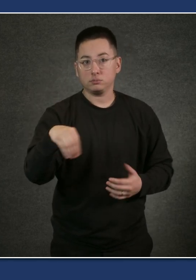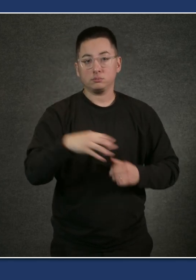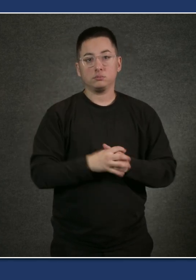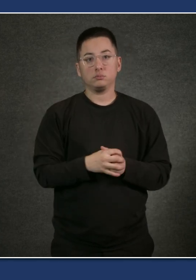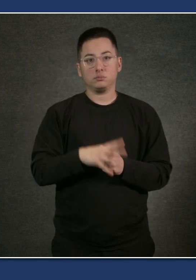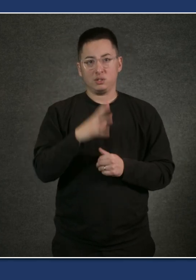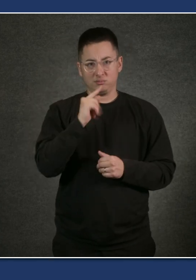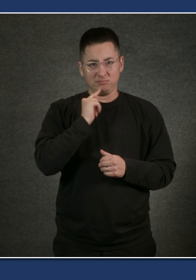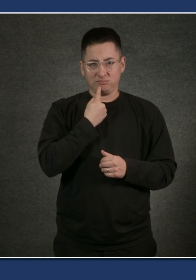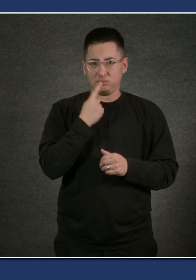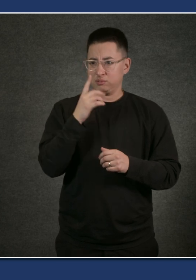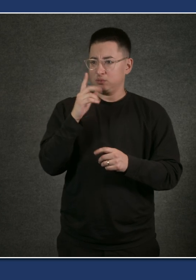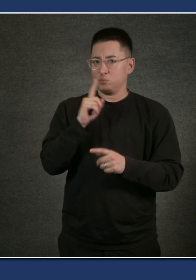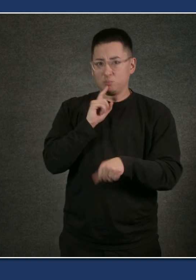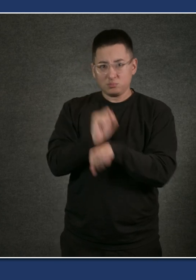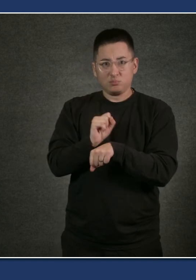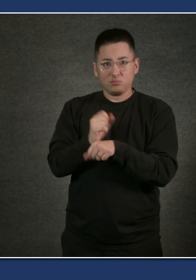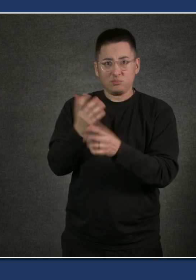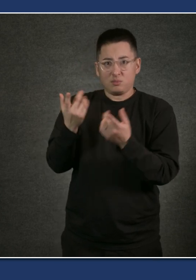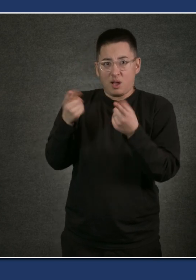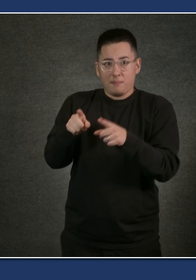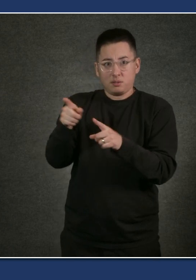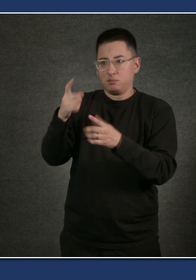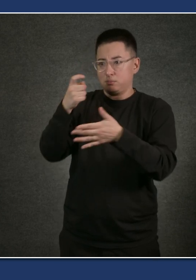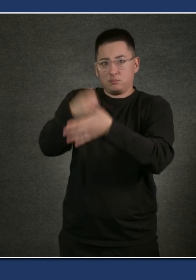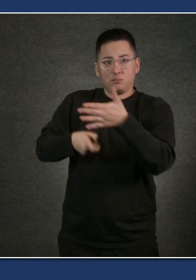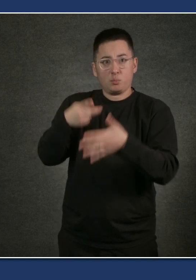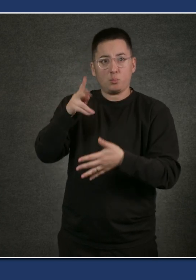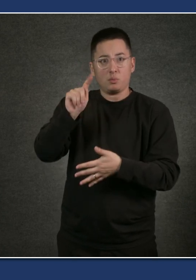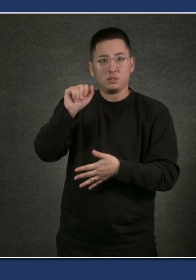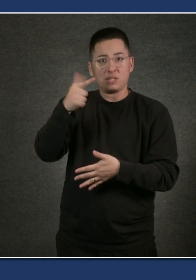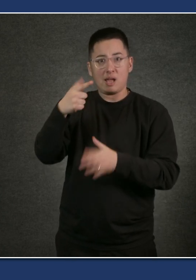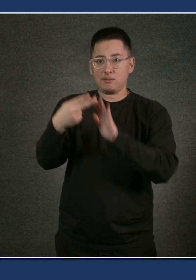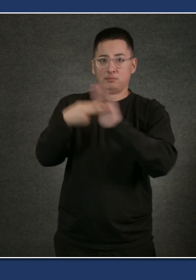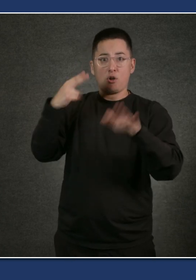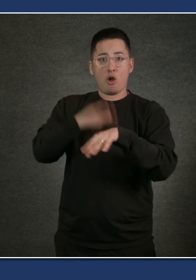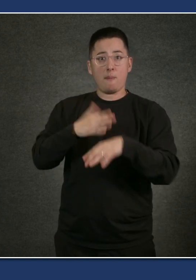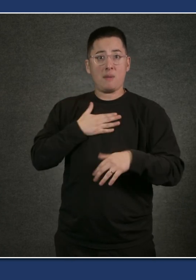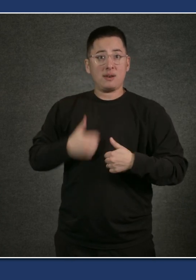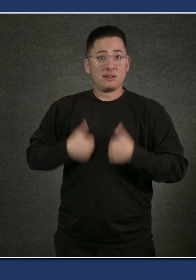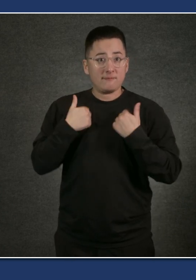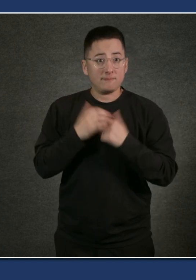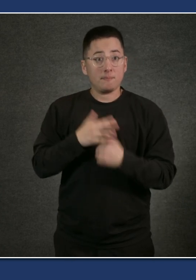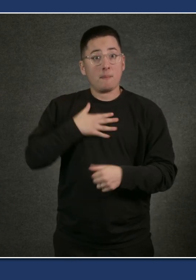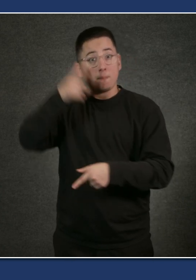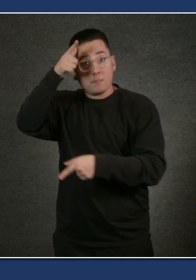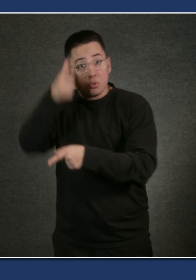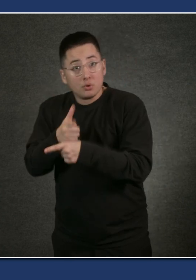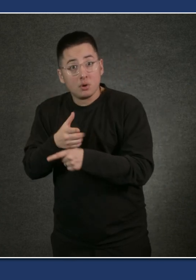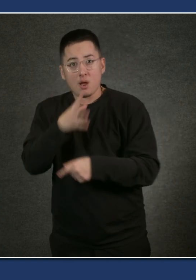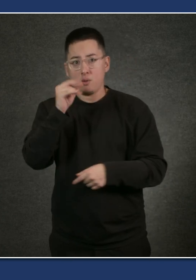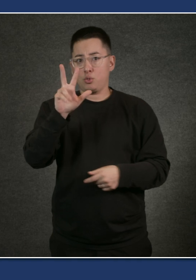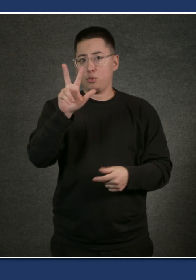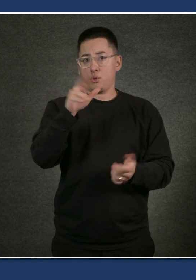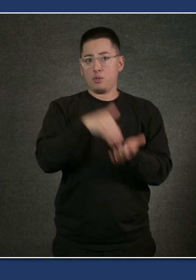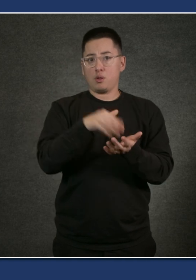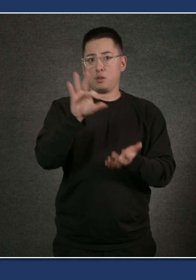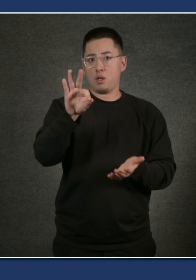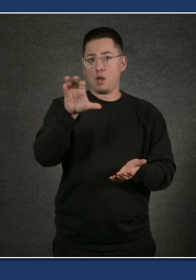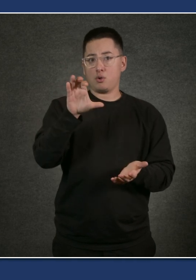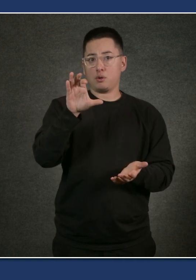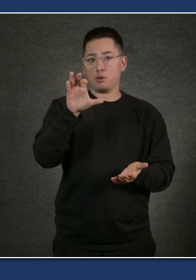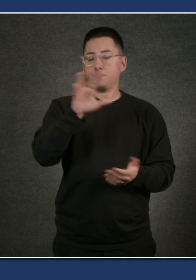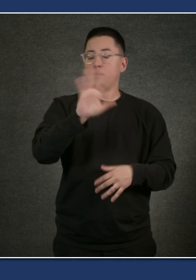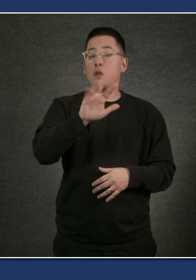of my brother, myself, and the other 399,700 Minnesotans,